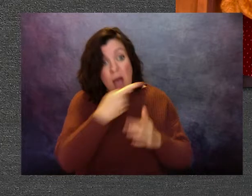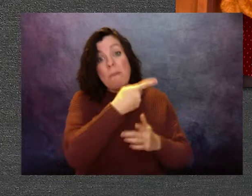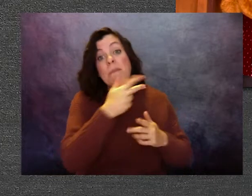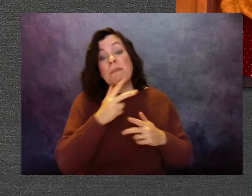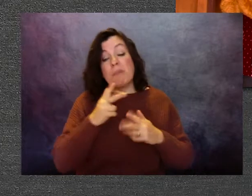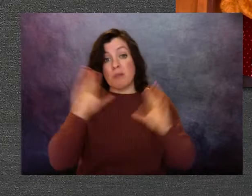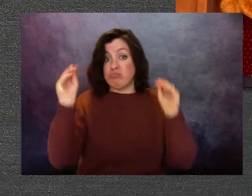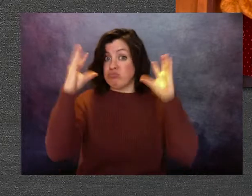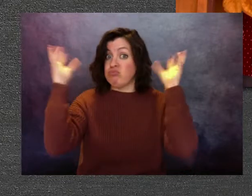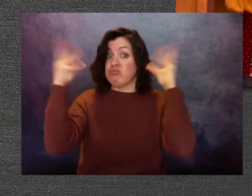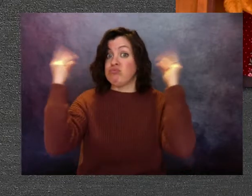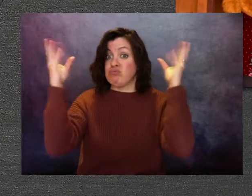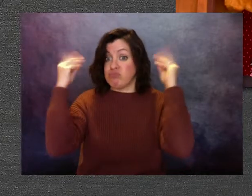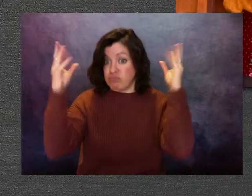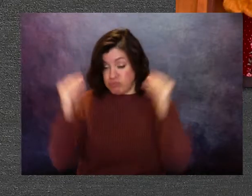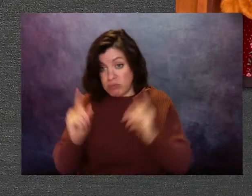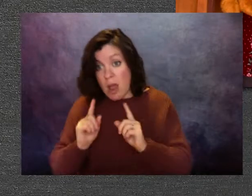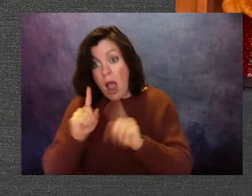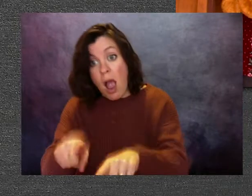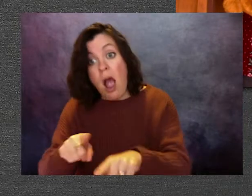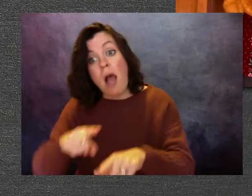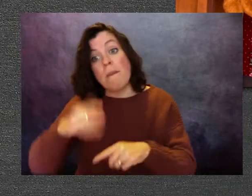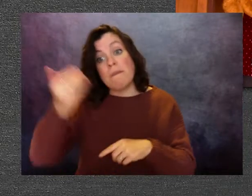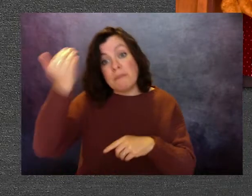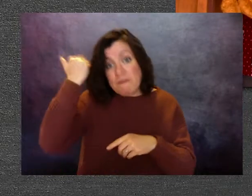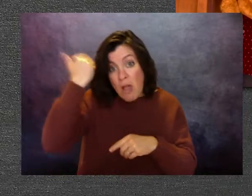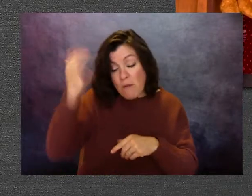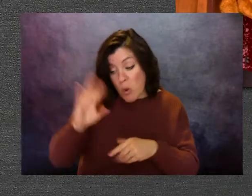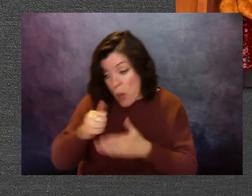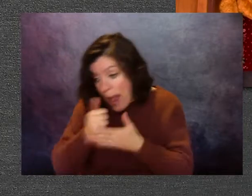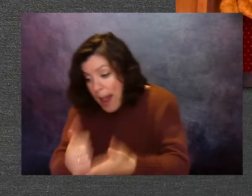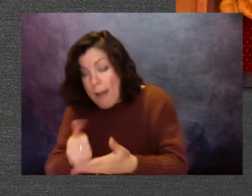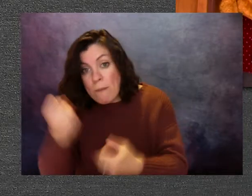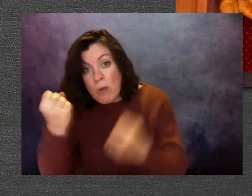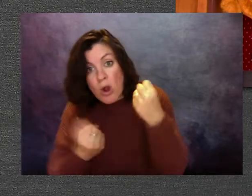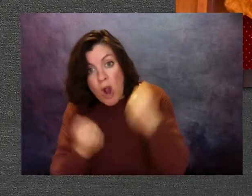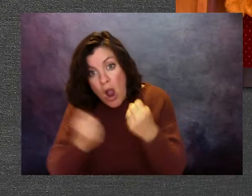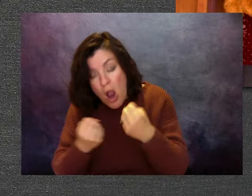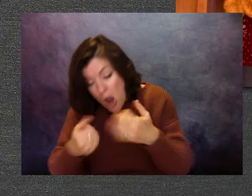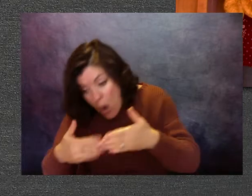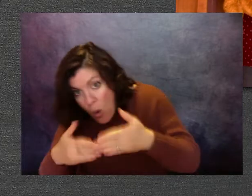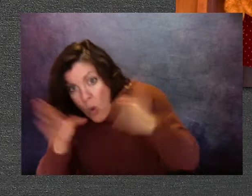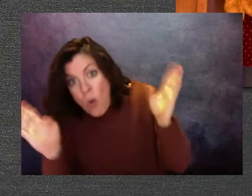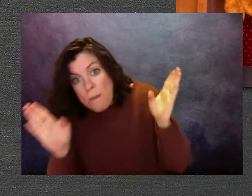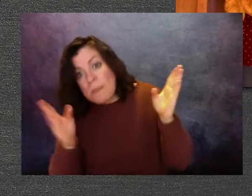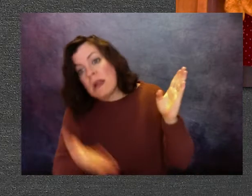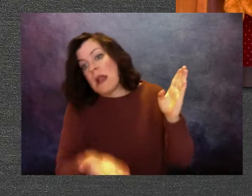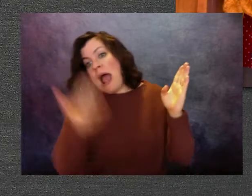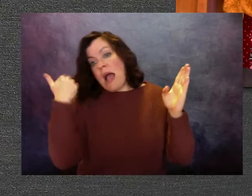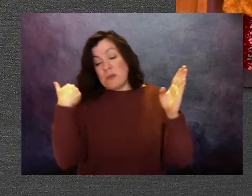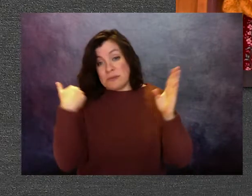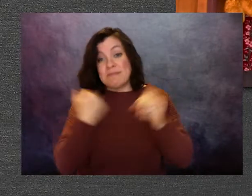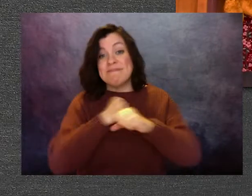They're there to help us and protect us too. Awesome. Guessing job friends, rock stars.